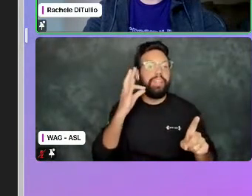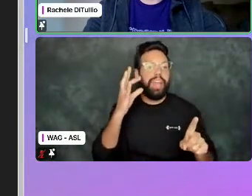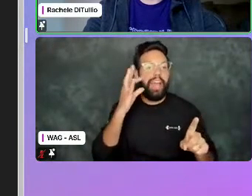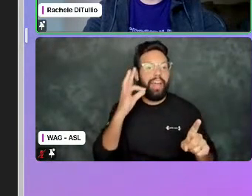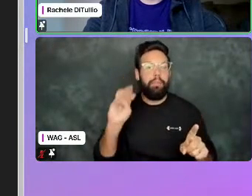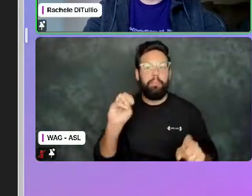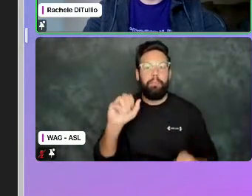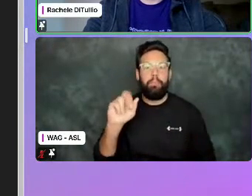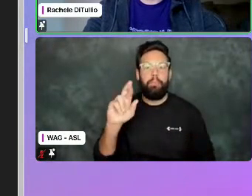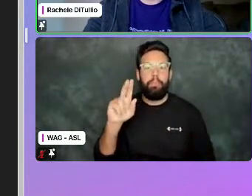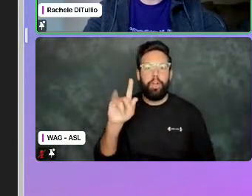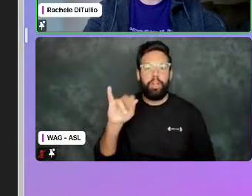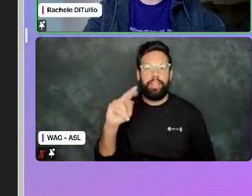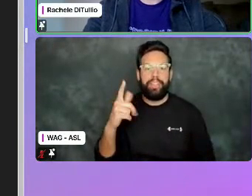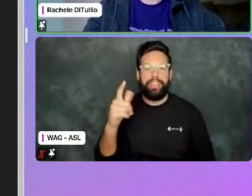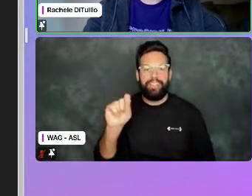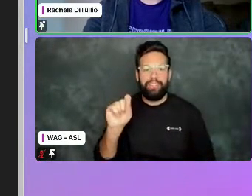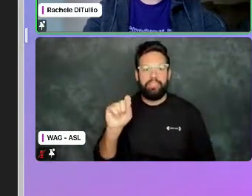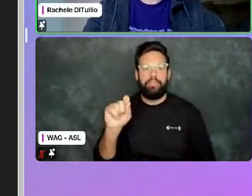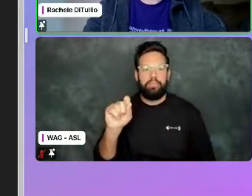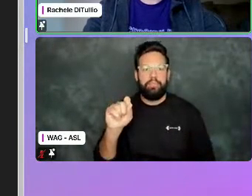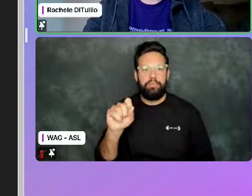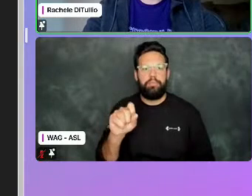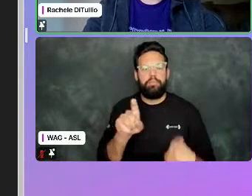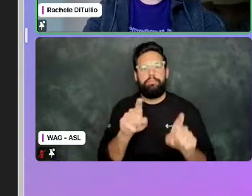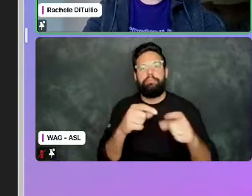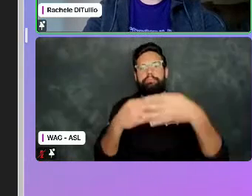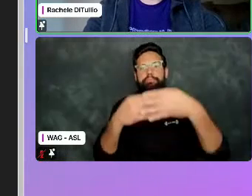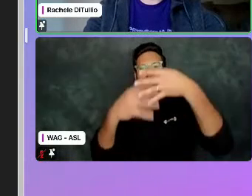[>>] All right, next I'm going to tab to the cats